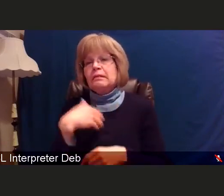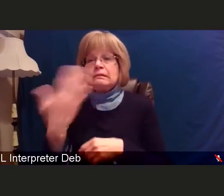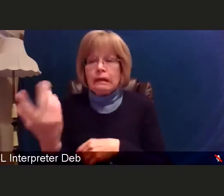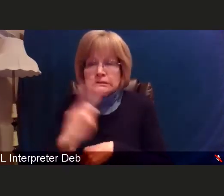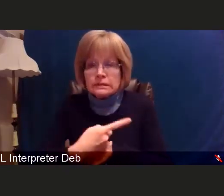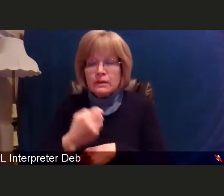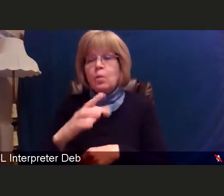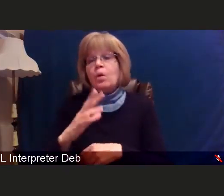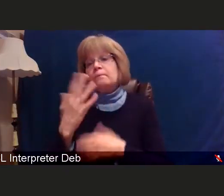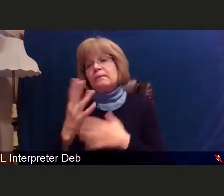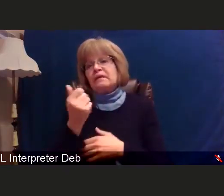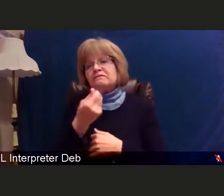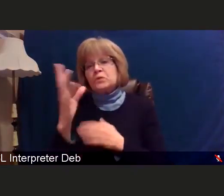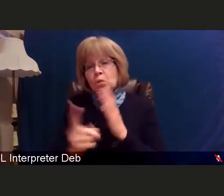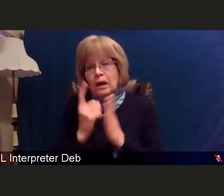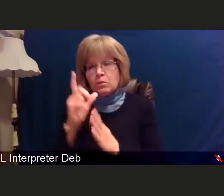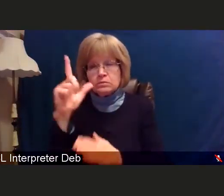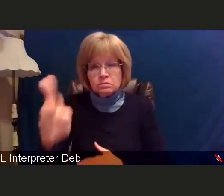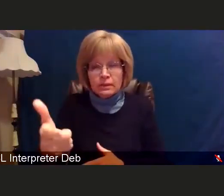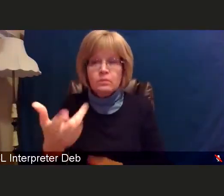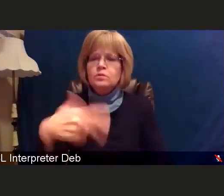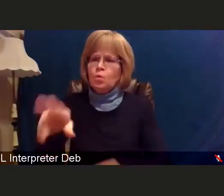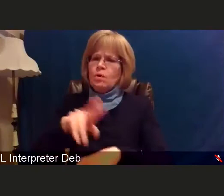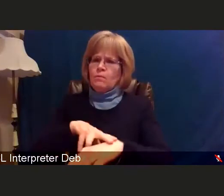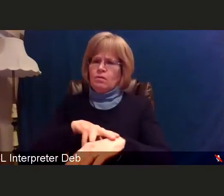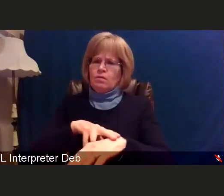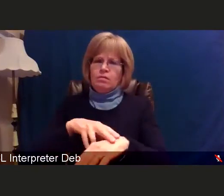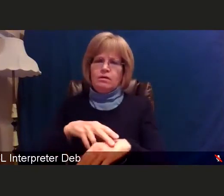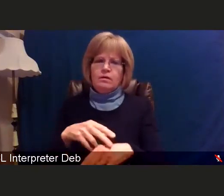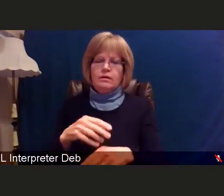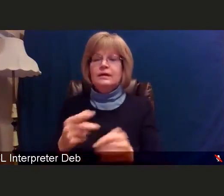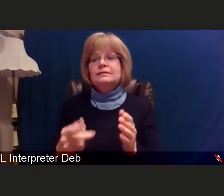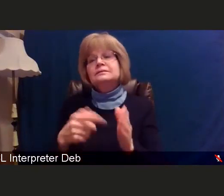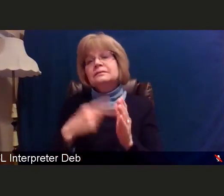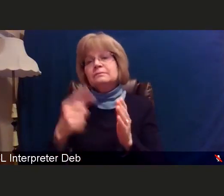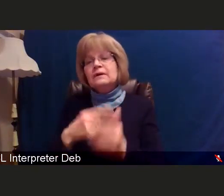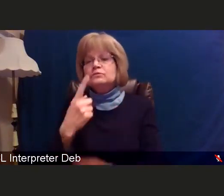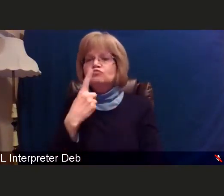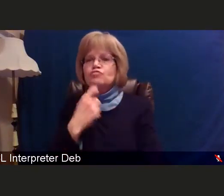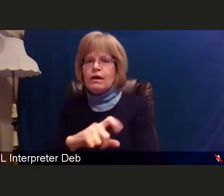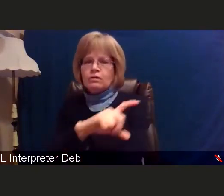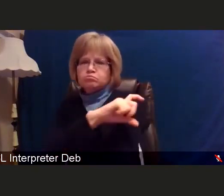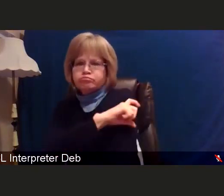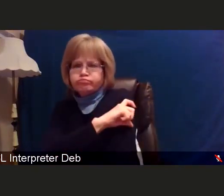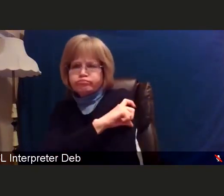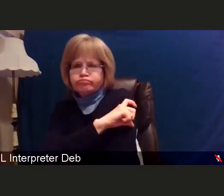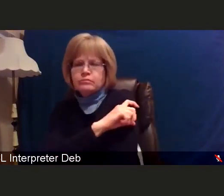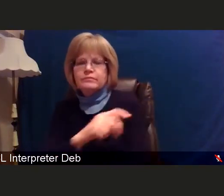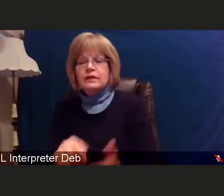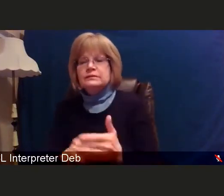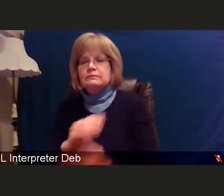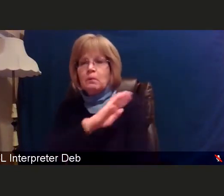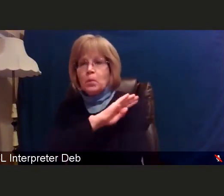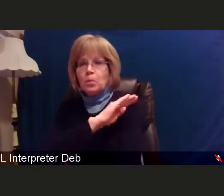This is normal. Sometimes that soreness has some mild redness around there and sometimes it has a lump associated with it.